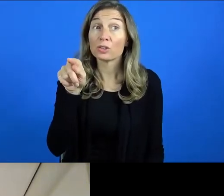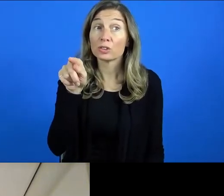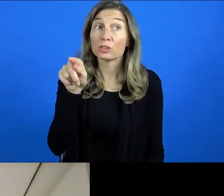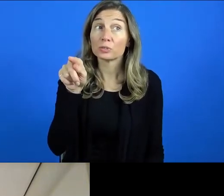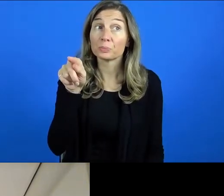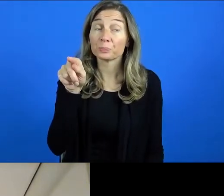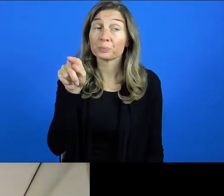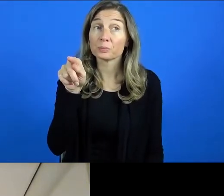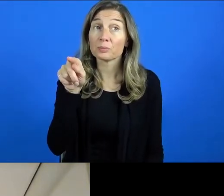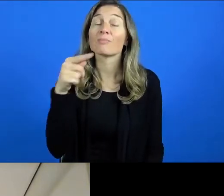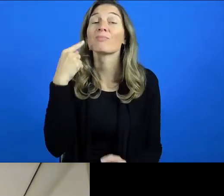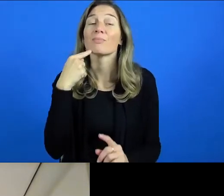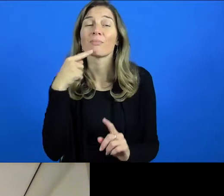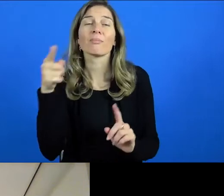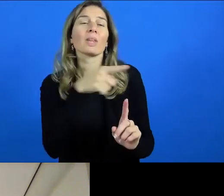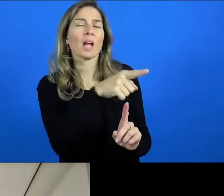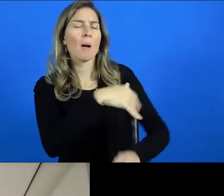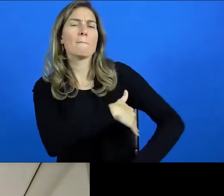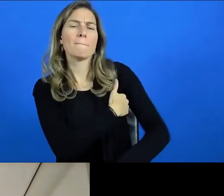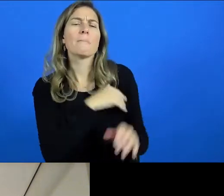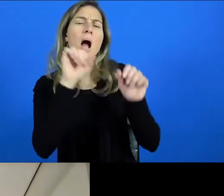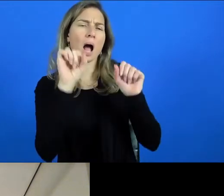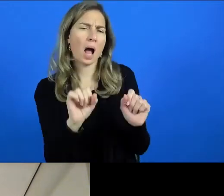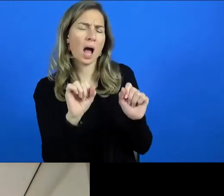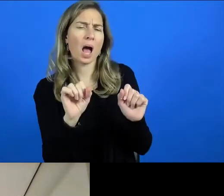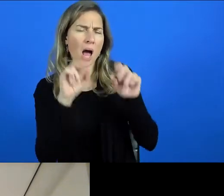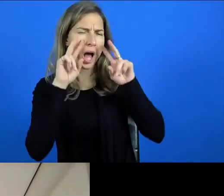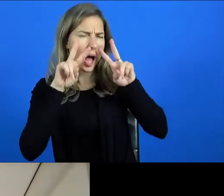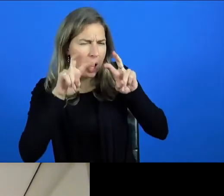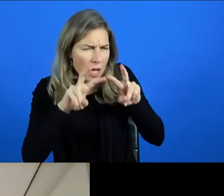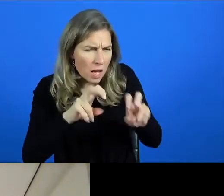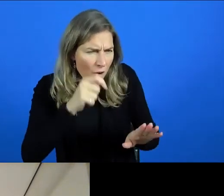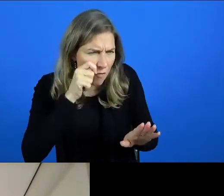a broader investigation about the respect of fundamental rights